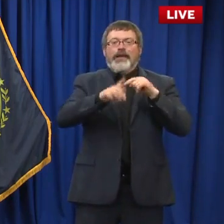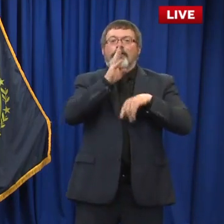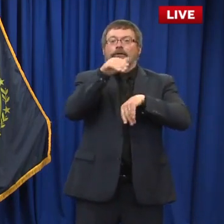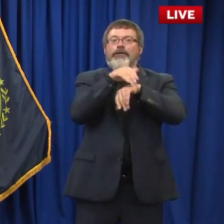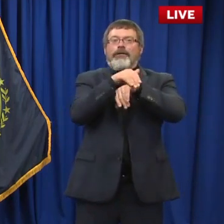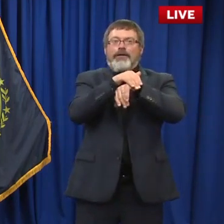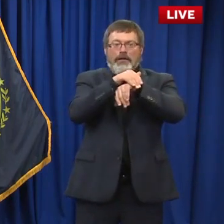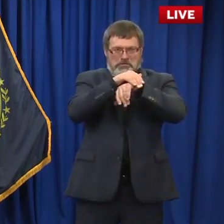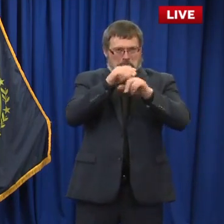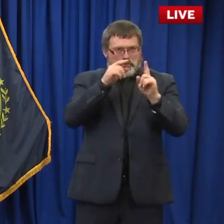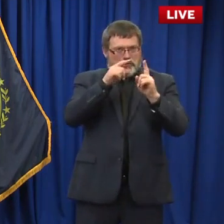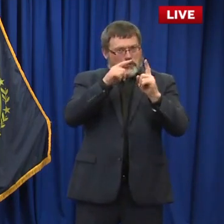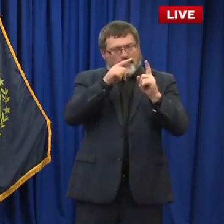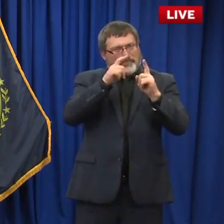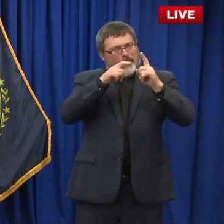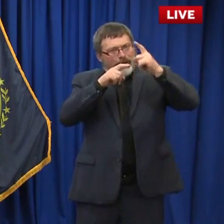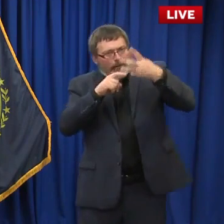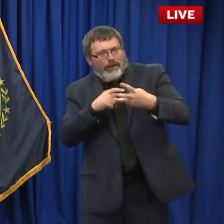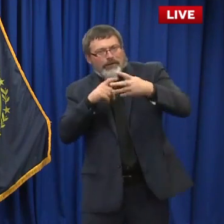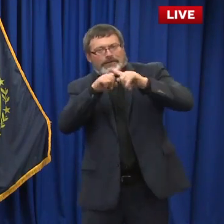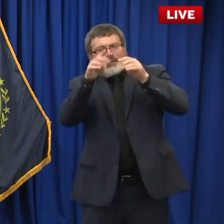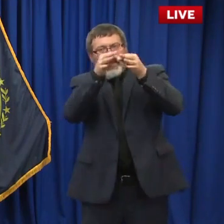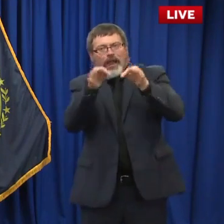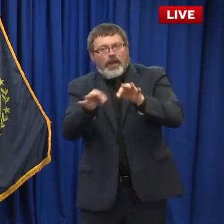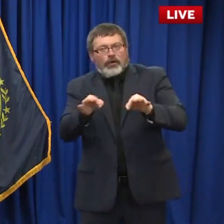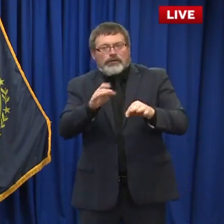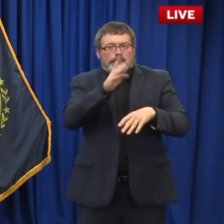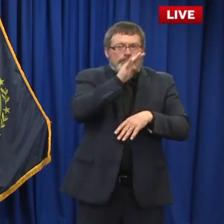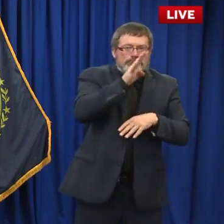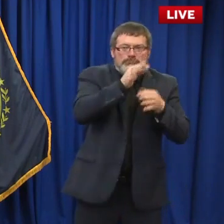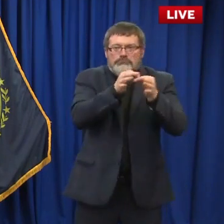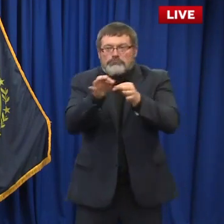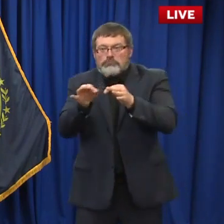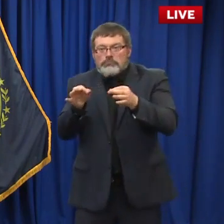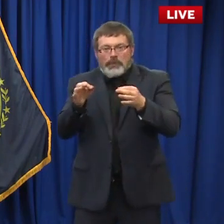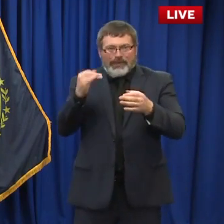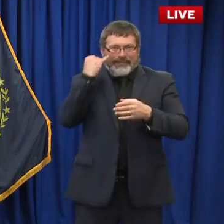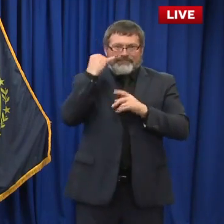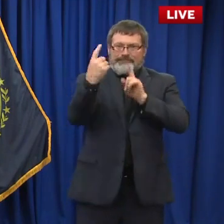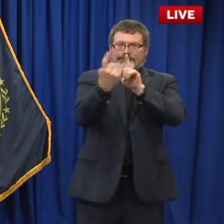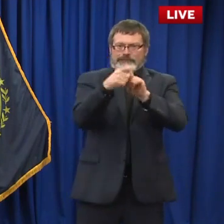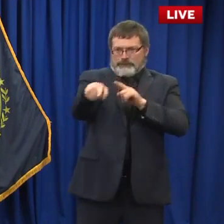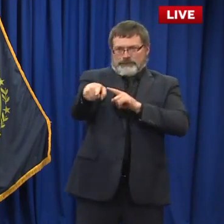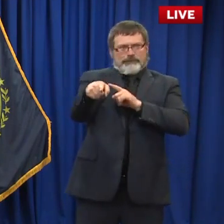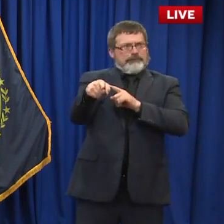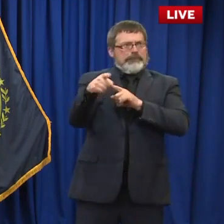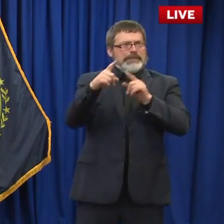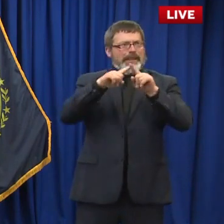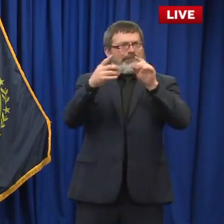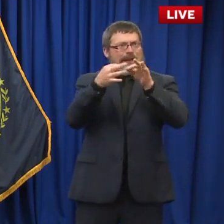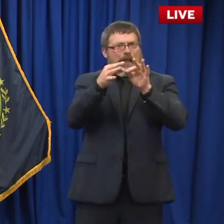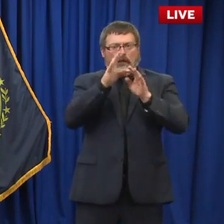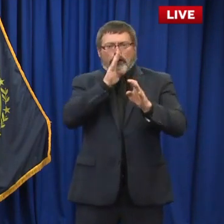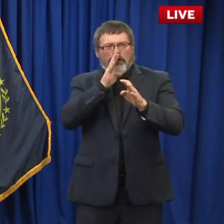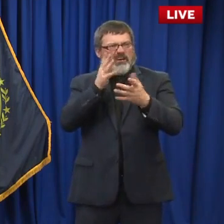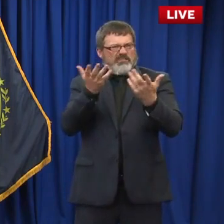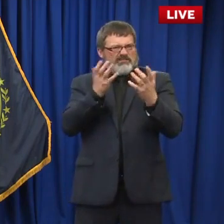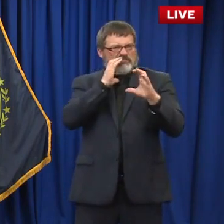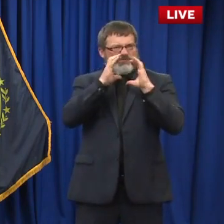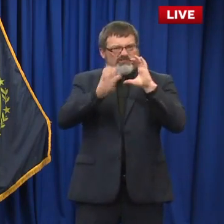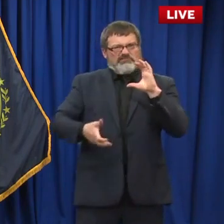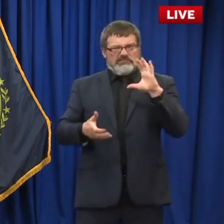MULTILANGUAGES, BECAUSE THE LANGUAGE BARRIER IS ONE THAT REALIZING IS A REAL FACTOR FOR FOLKS, IF THEY DON'T UNDERSTAND EXACTLY THE OPPORTUNITIES THAT ARE THERE, THEY'RE VERY HESITANT